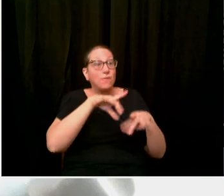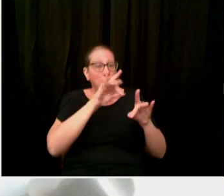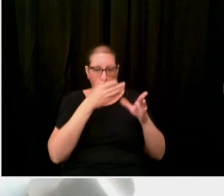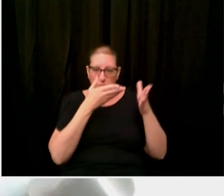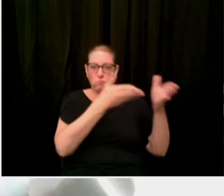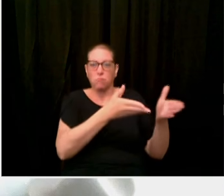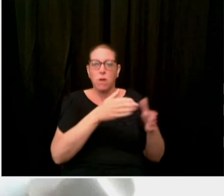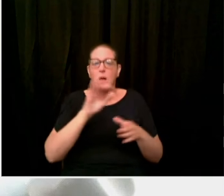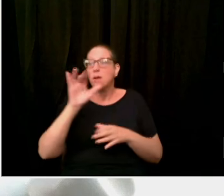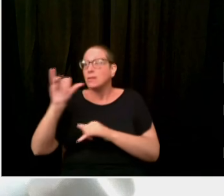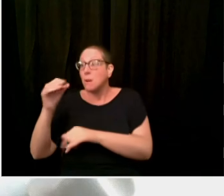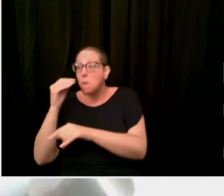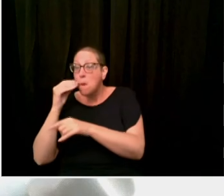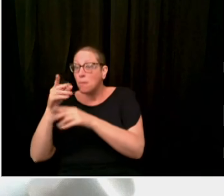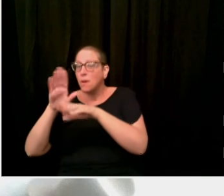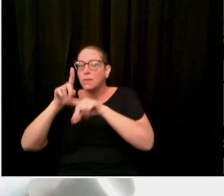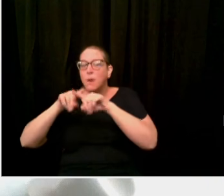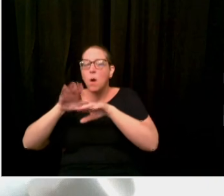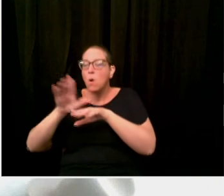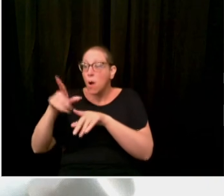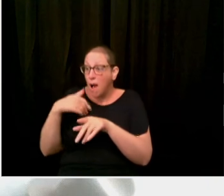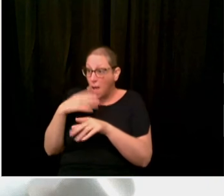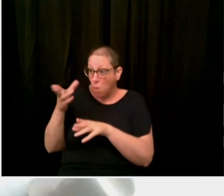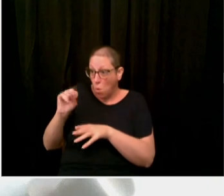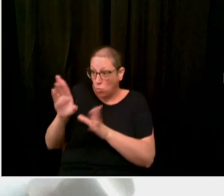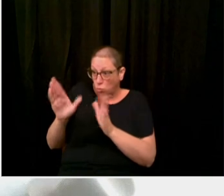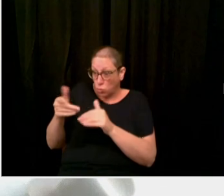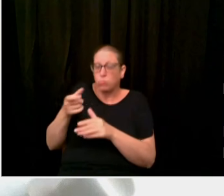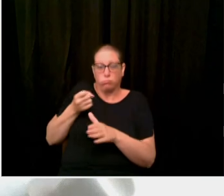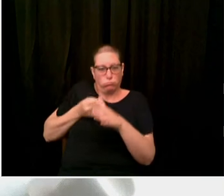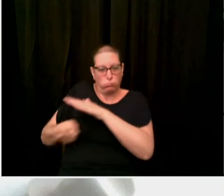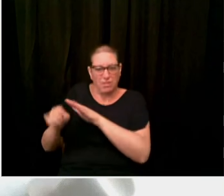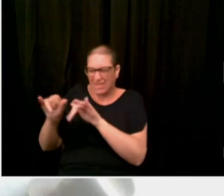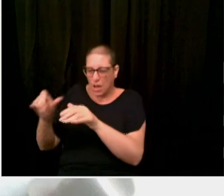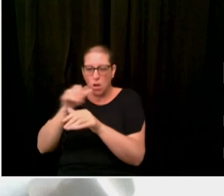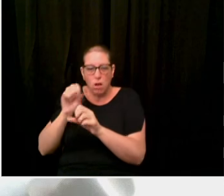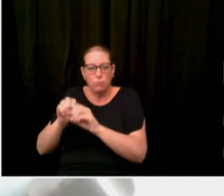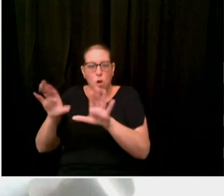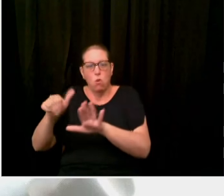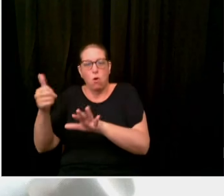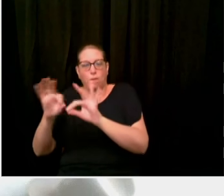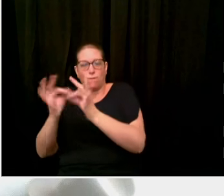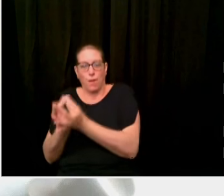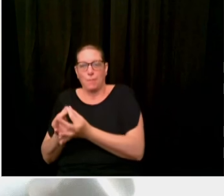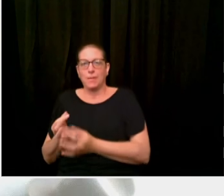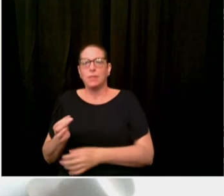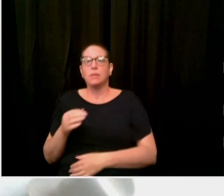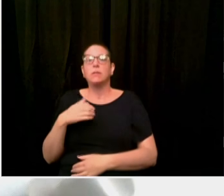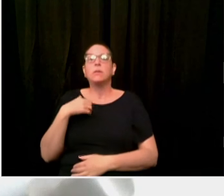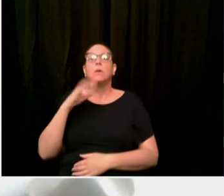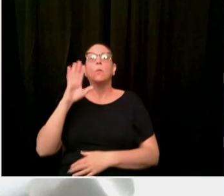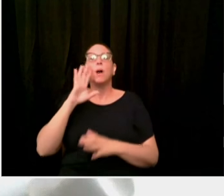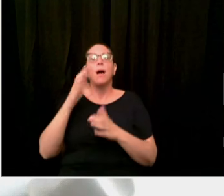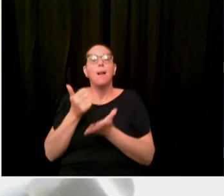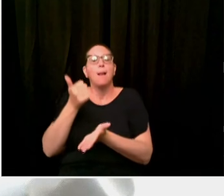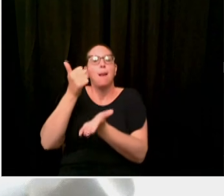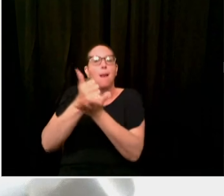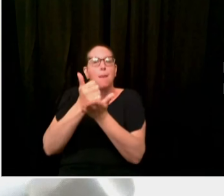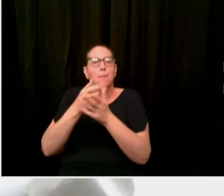BRINGING THEM THE OTHER THINGS THEY NEED INCLUDING THEIR FOOD, HELP THEM WITH ANY ECONOMIC BENEFITS, MEDICINES, FIGURE